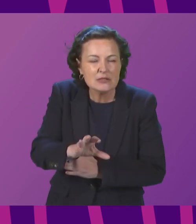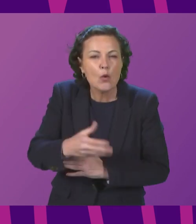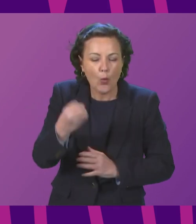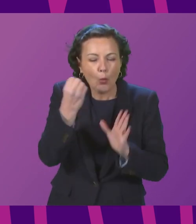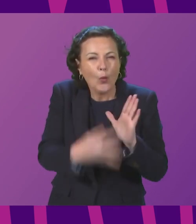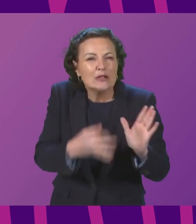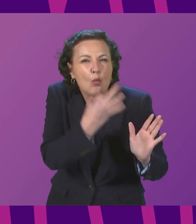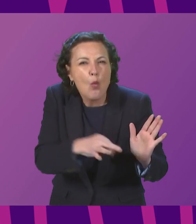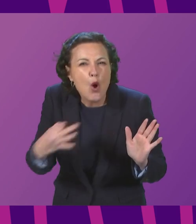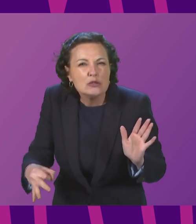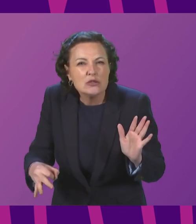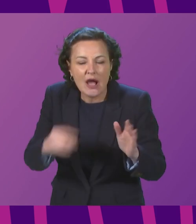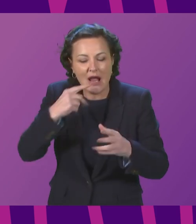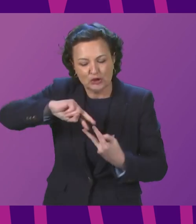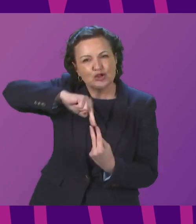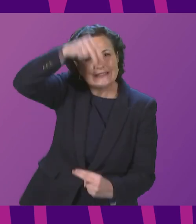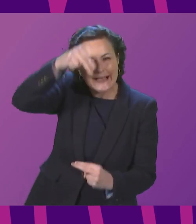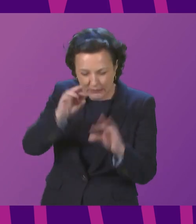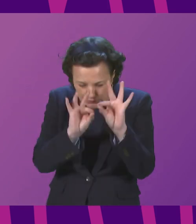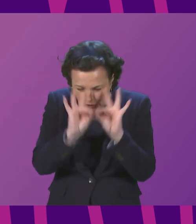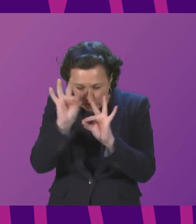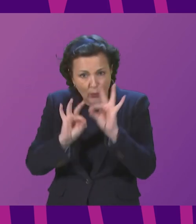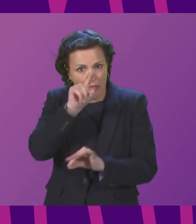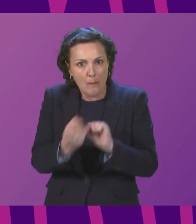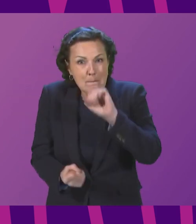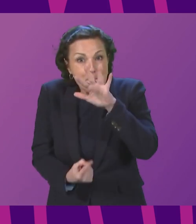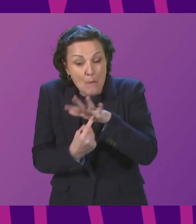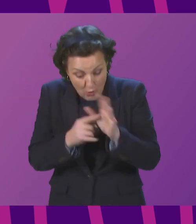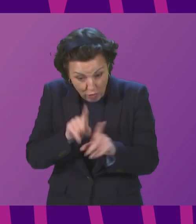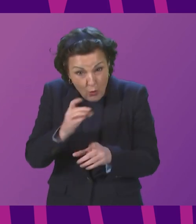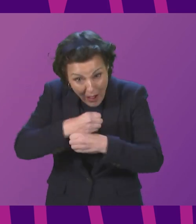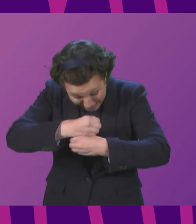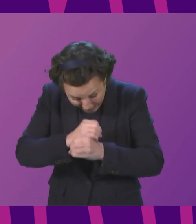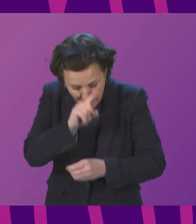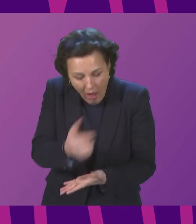Those are really important resilience steps to take so that we are better equipped and